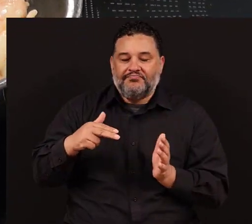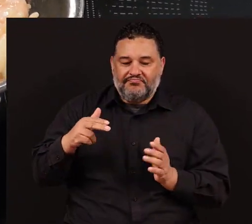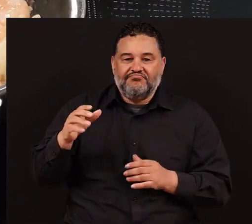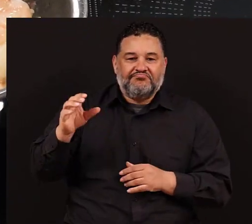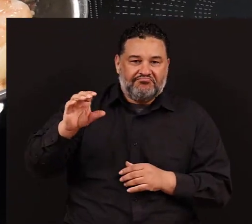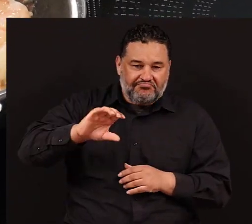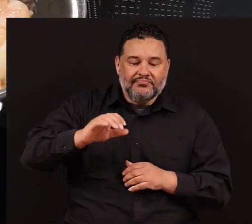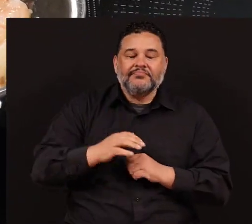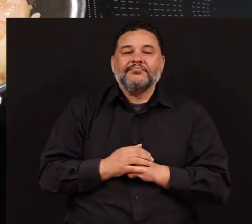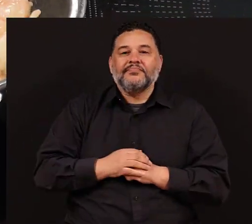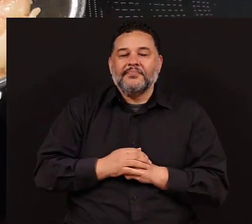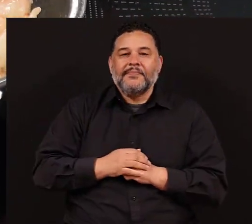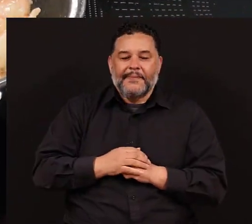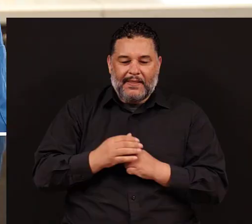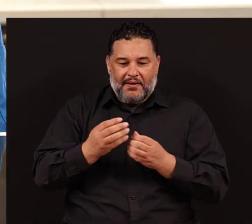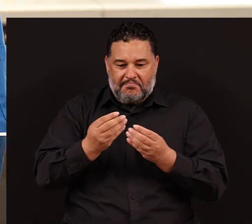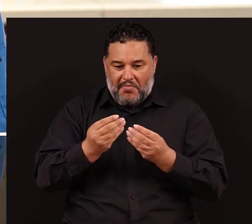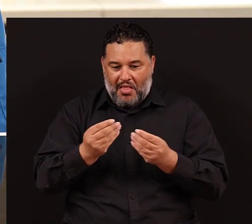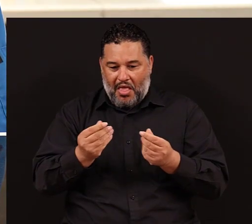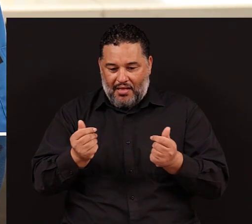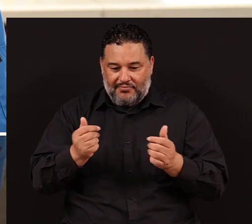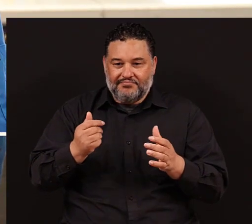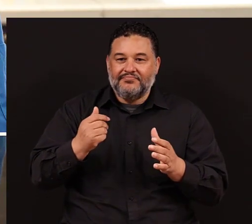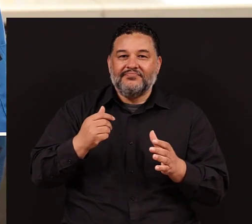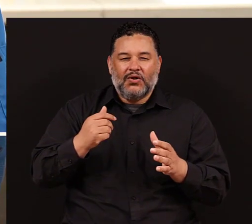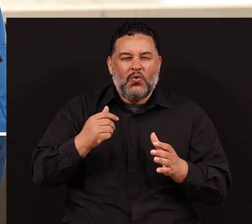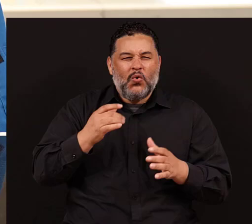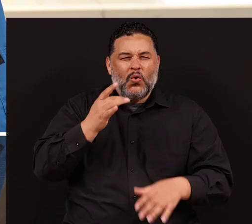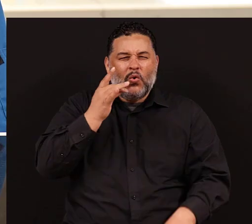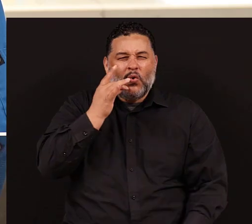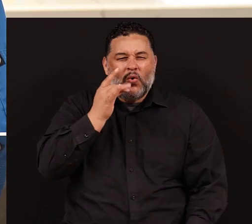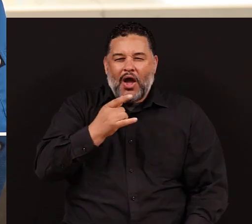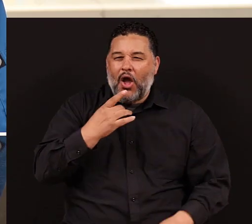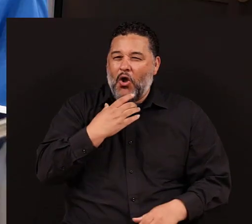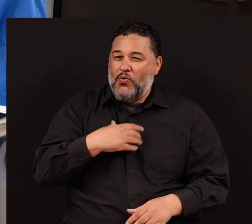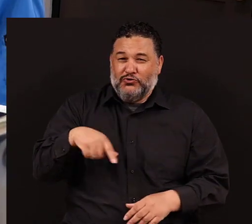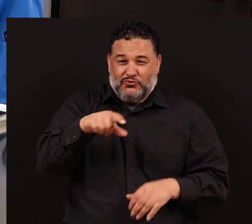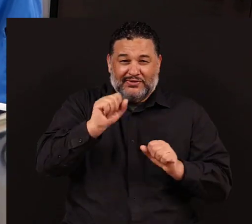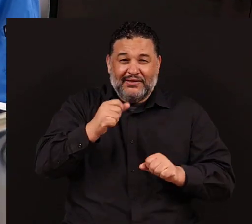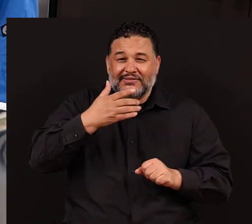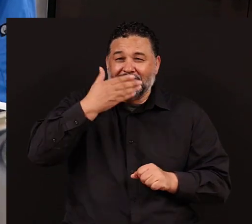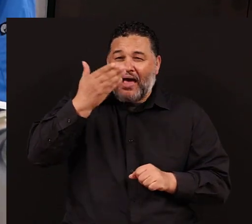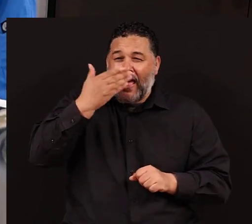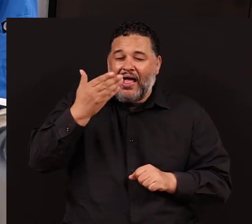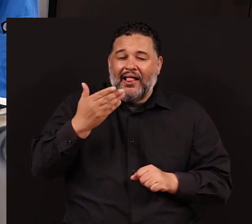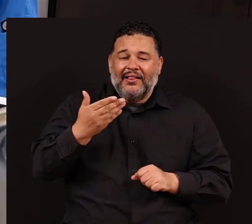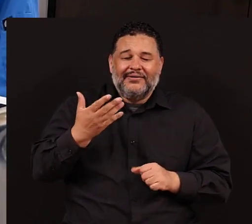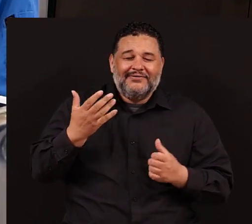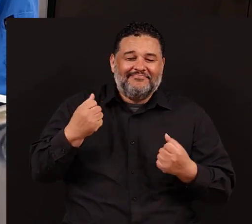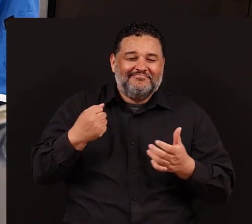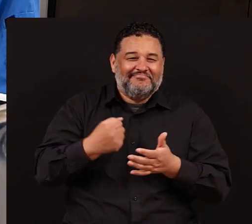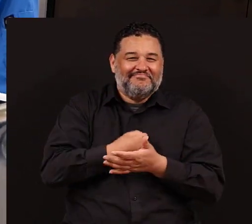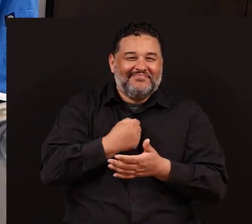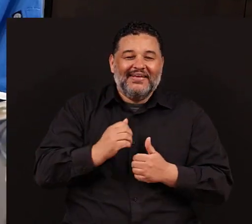Mm, I wish you guys had smell-o-vision. Okay, now we're gonna take the shrimp out.